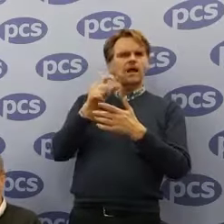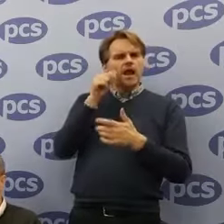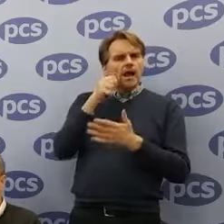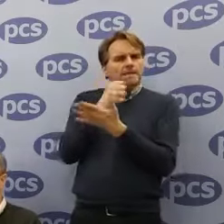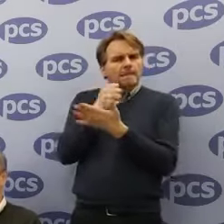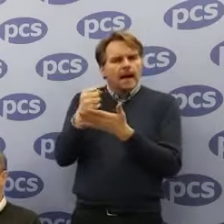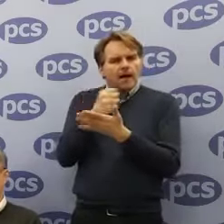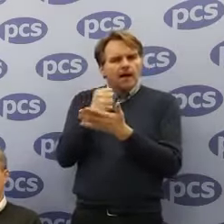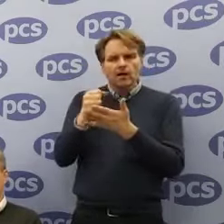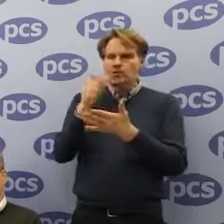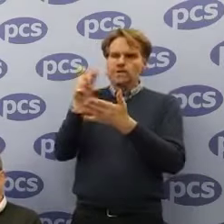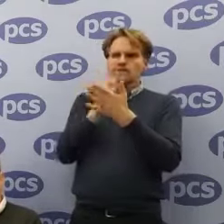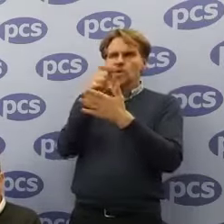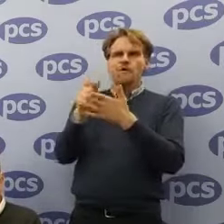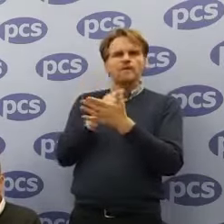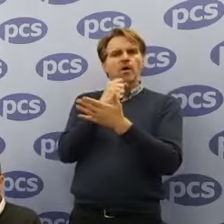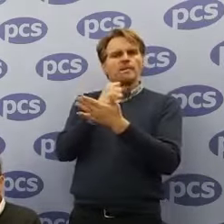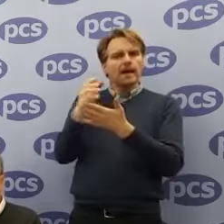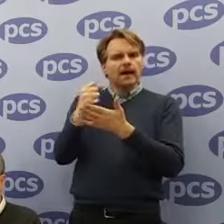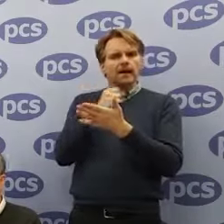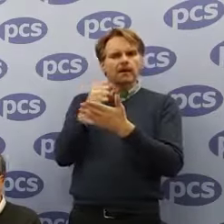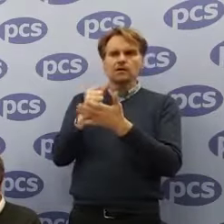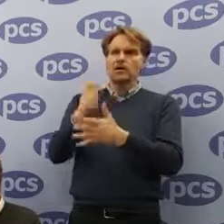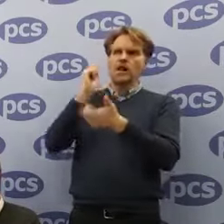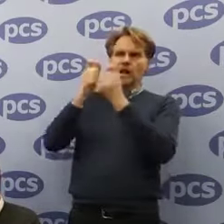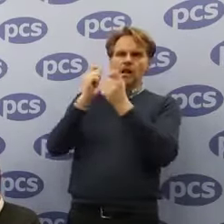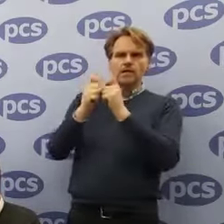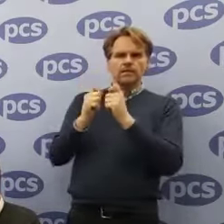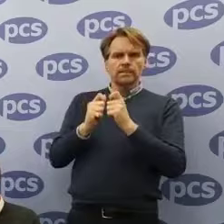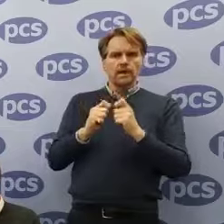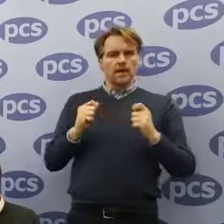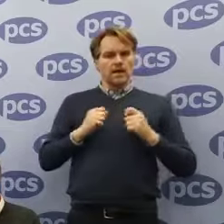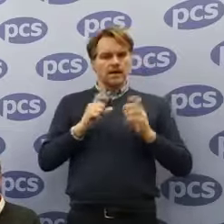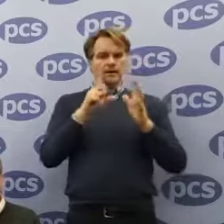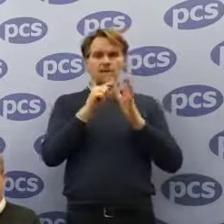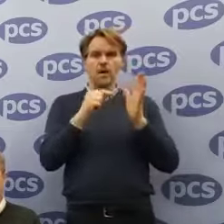you know, our big departments they have a digital by default strategy so it seems